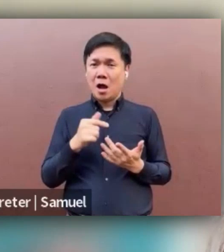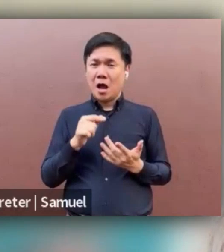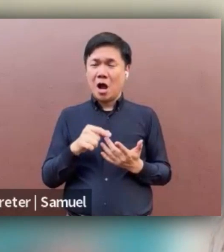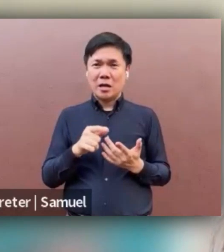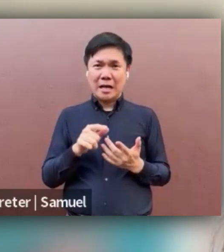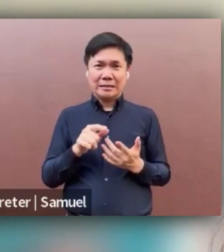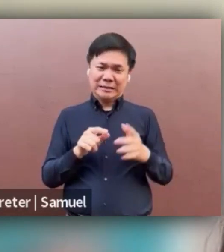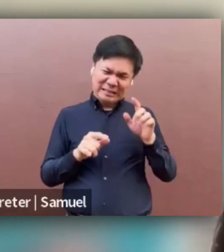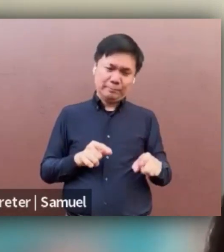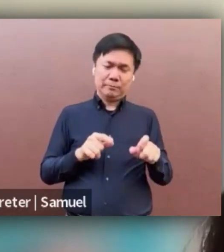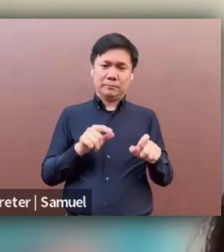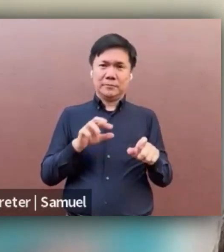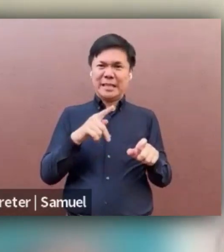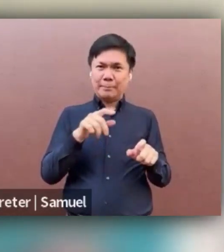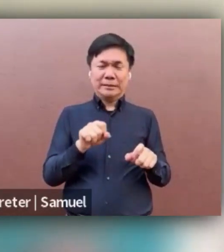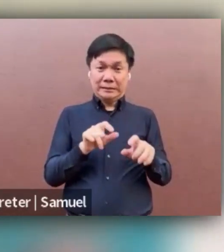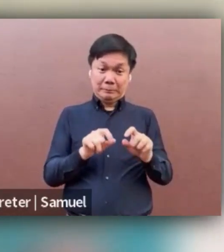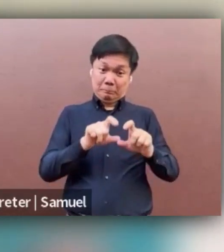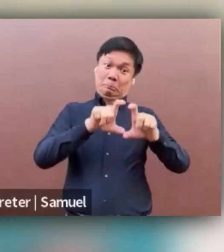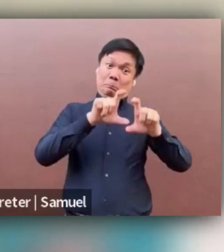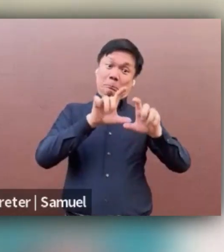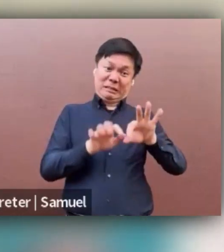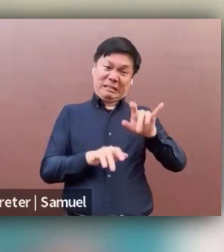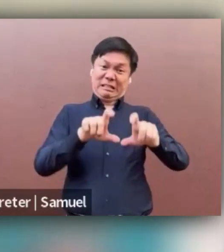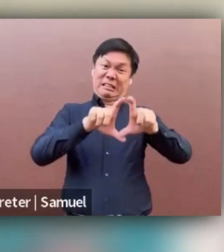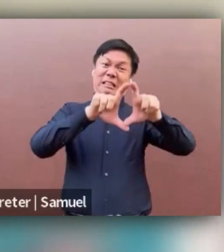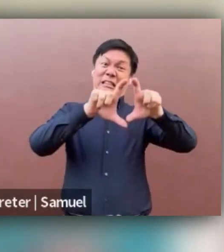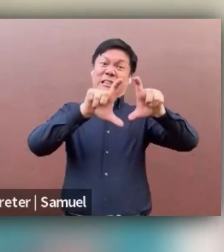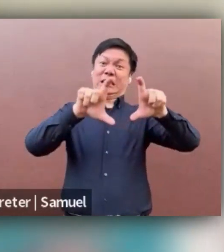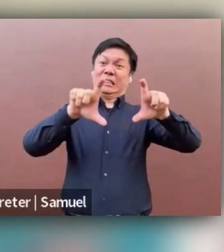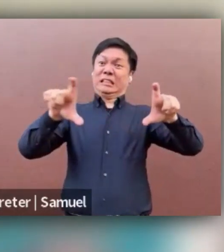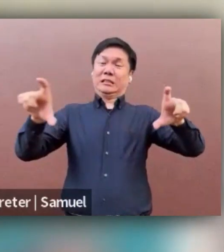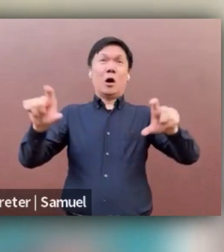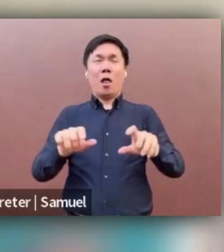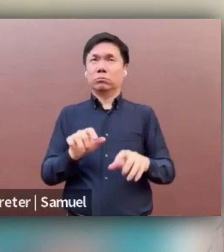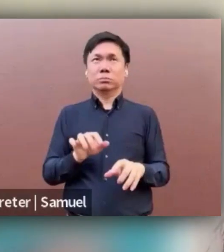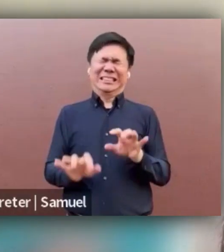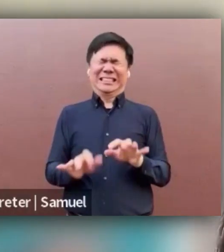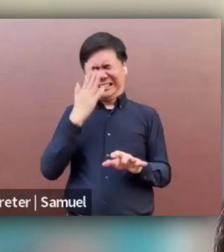using all caps by accident or people are putting all caps on purpose.